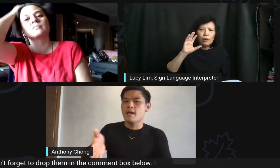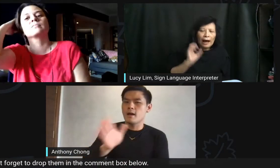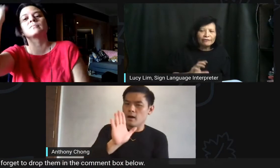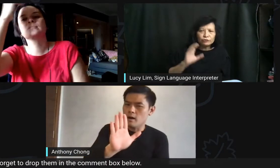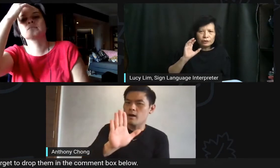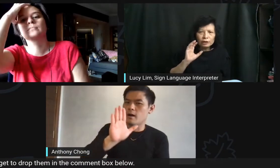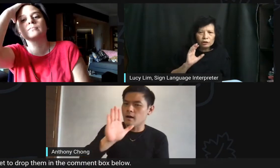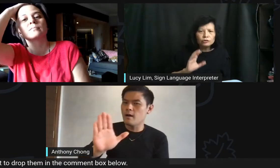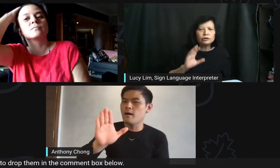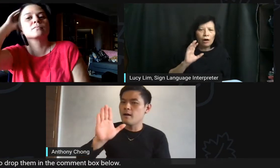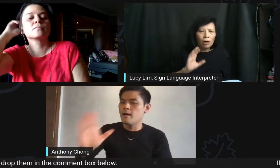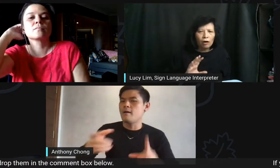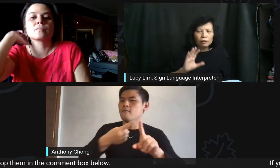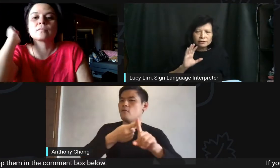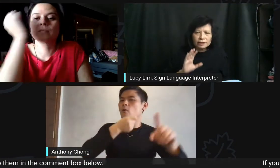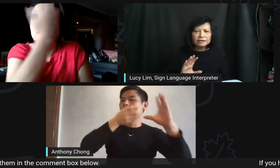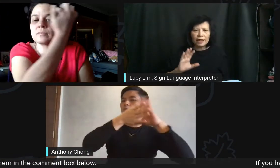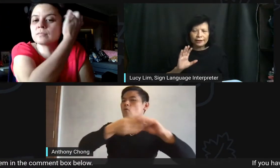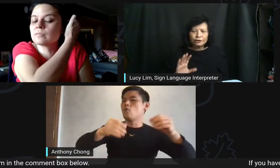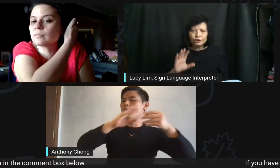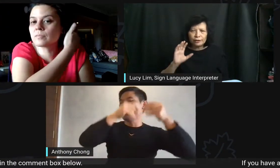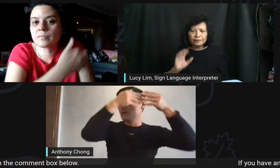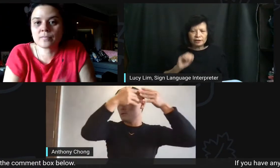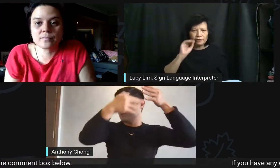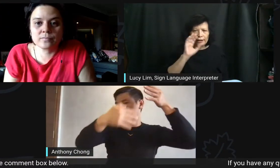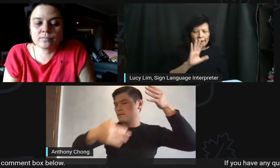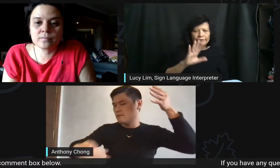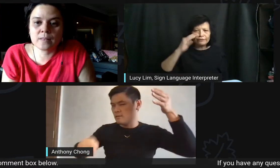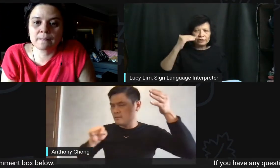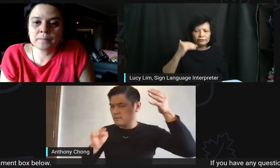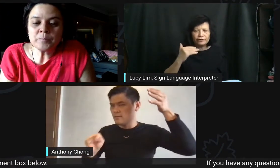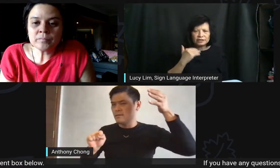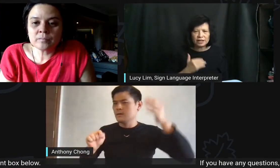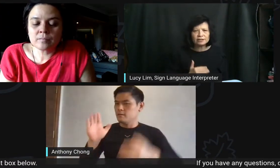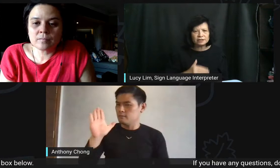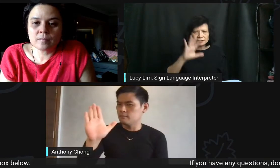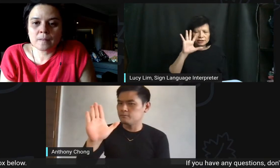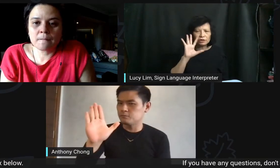you have to include all these handshape in every of your sentences